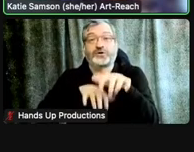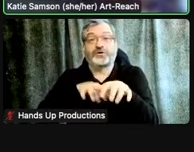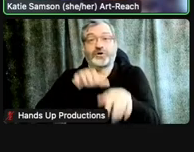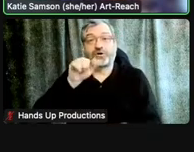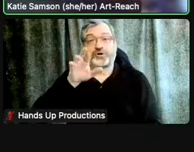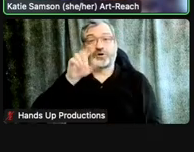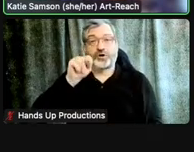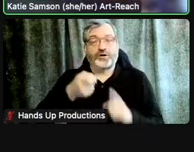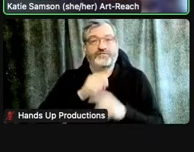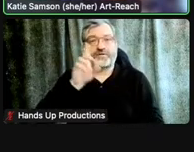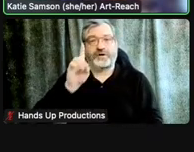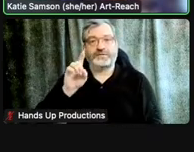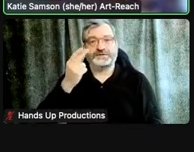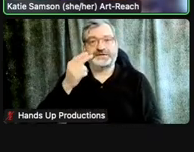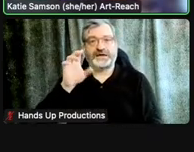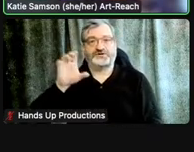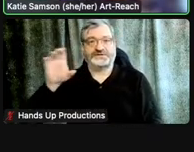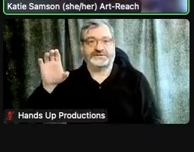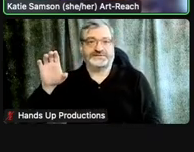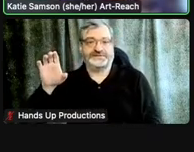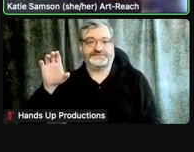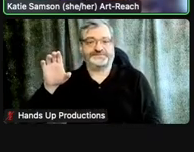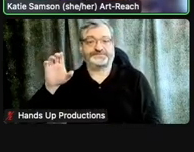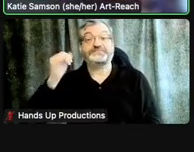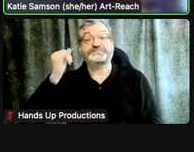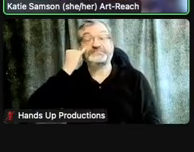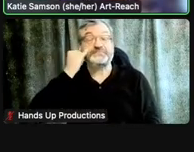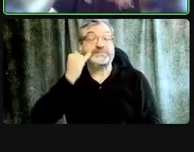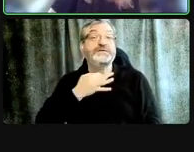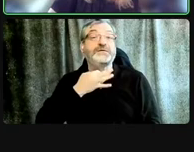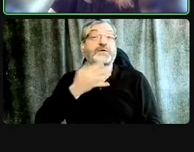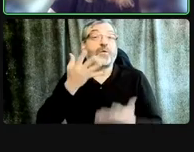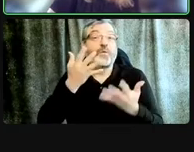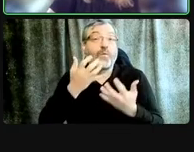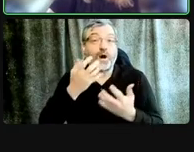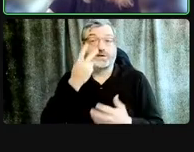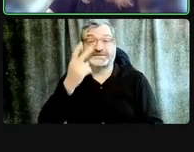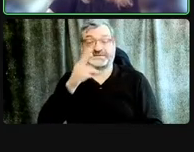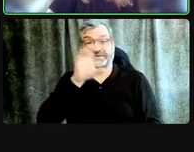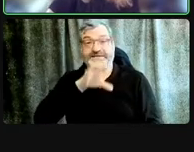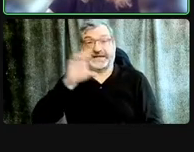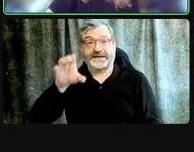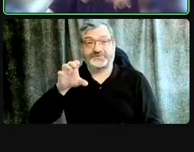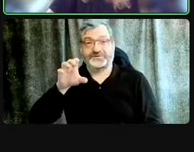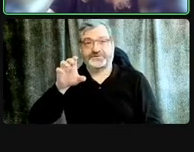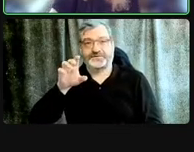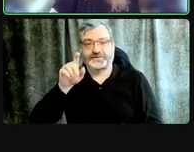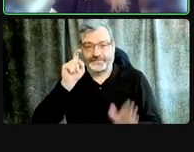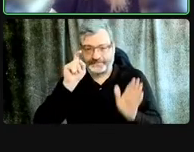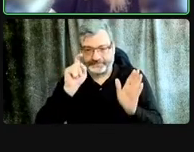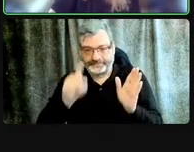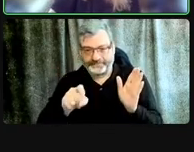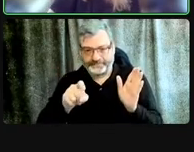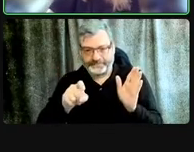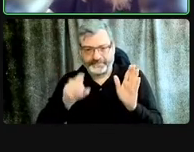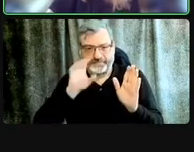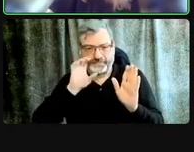To view captions, select the icon at the bottom of the screen.